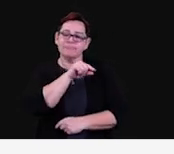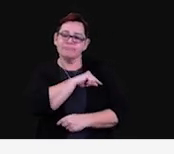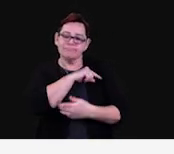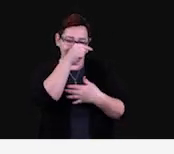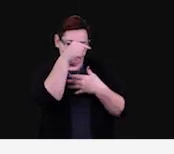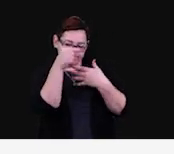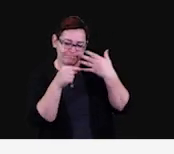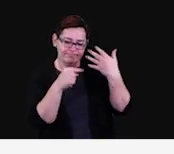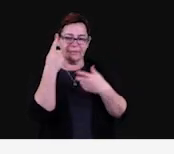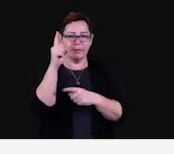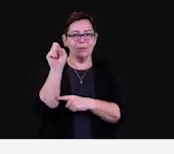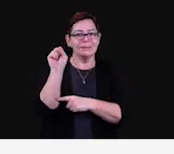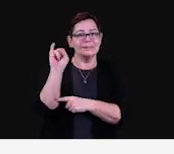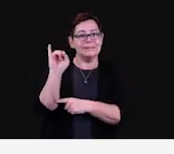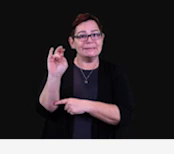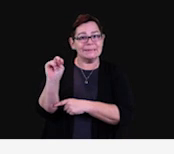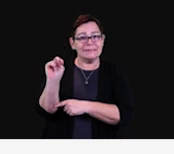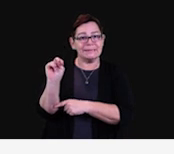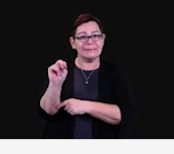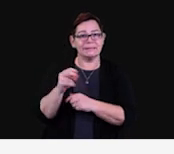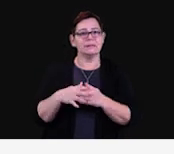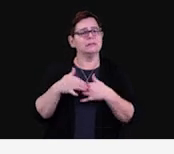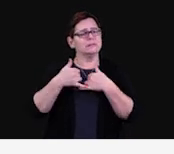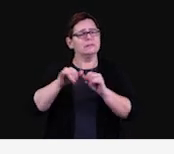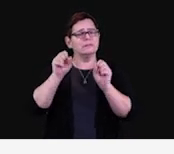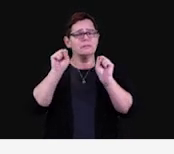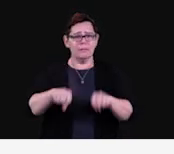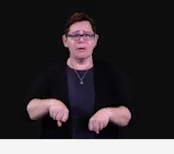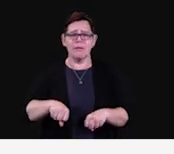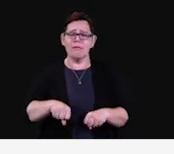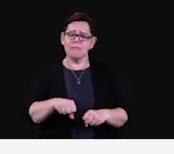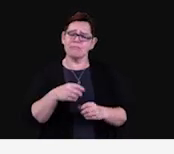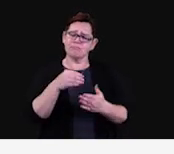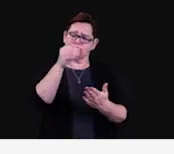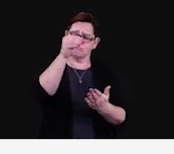benefit return and apply for some benefits and credits with the CRA.